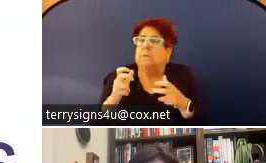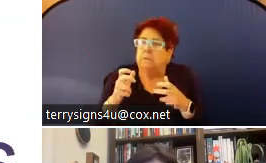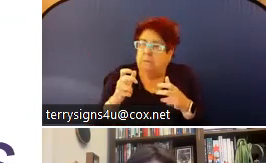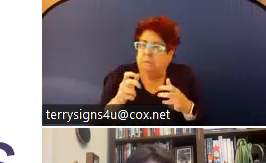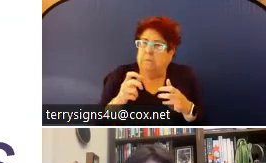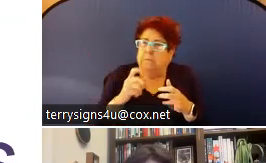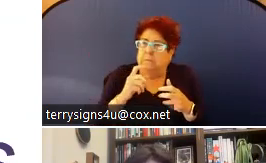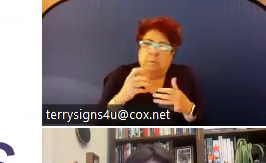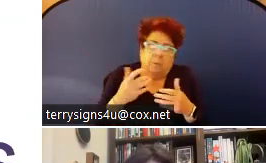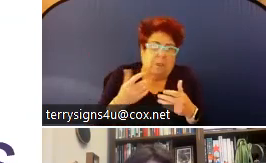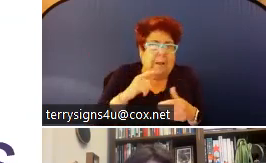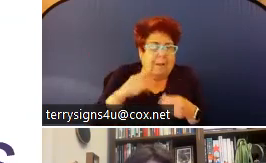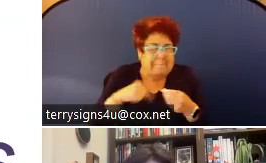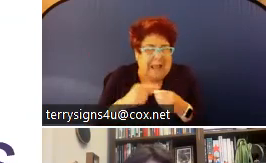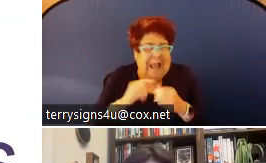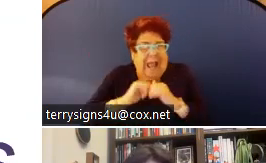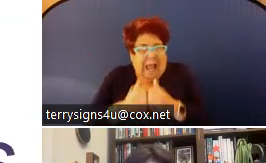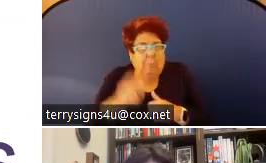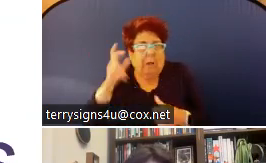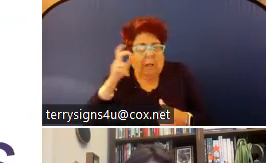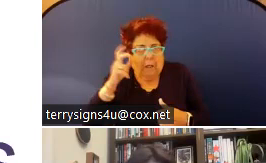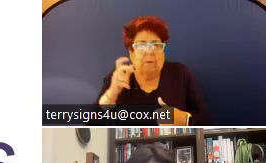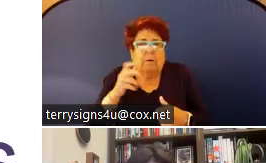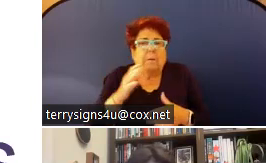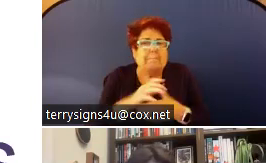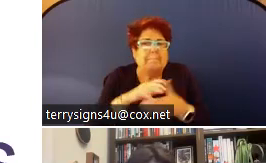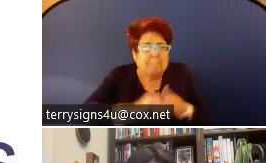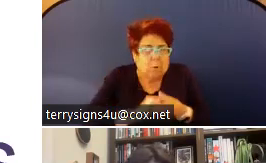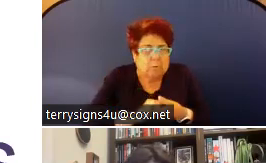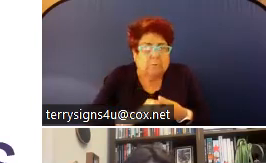hearing partners engage with homeowners and other coalition partners has been